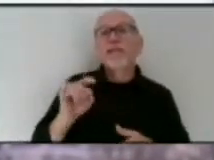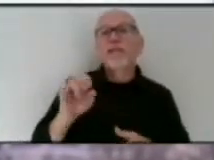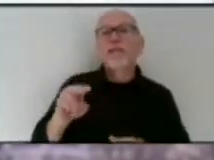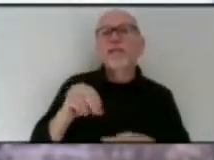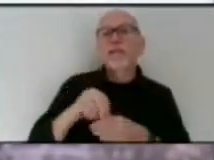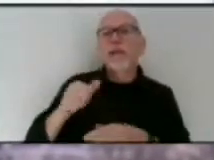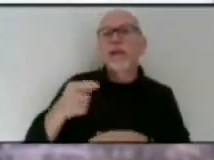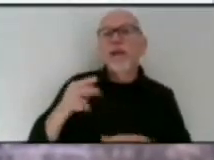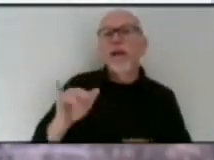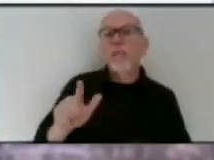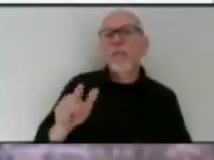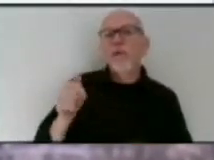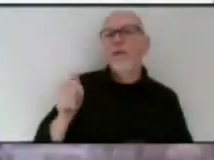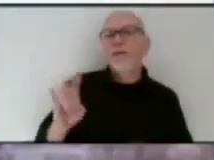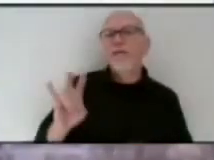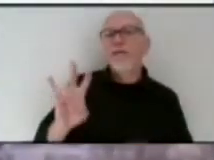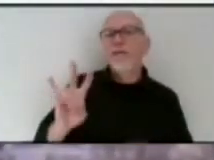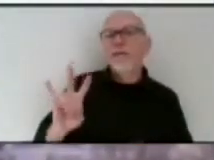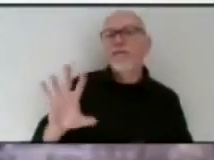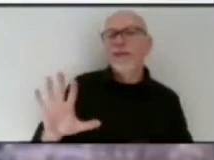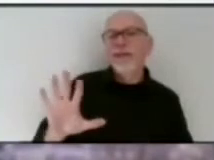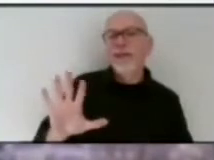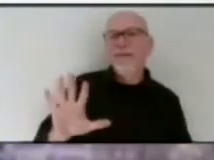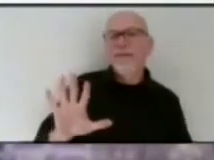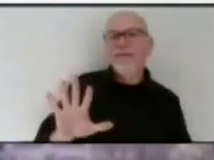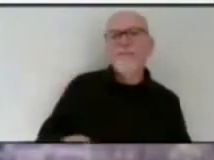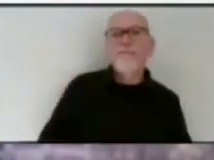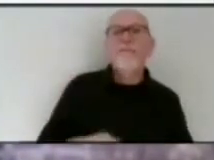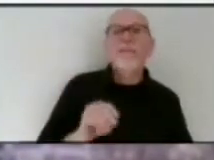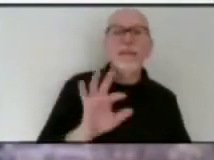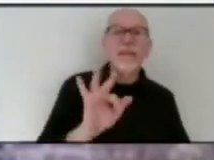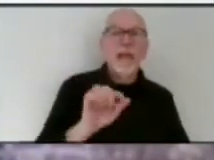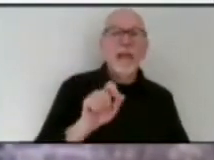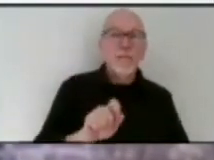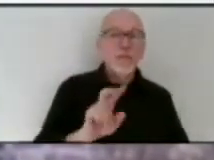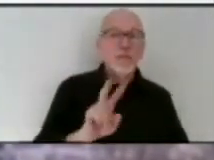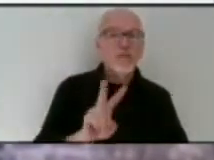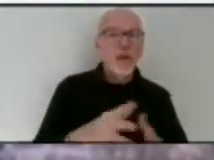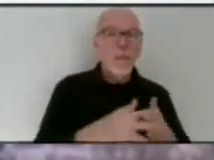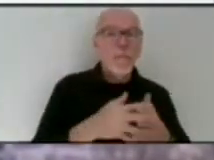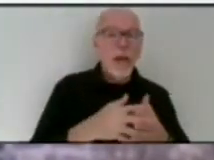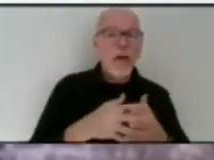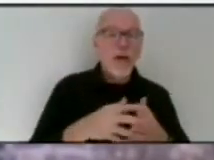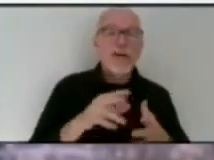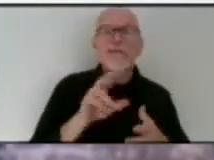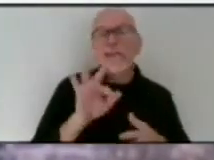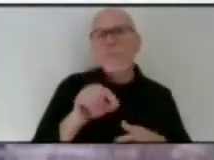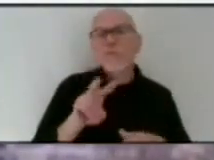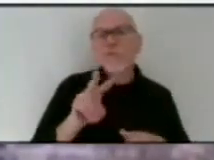75 and the 19.2 million American veterans living among us today. I am